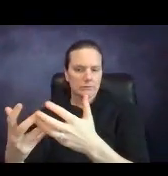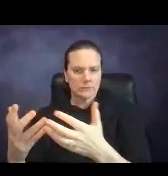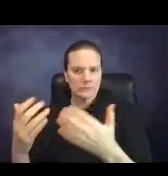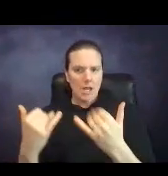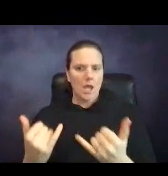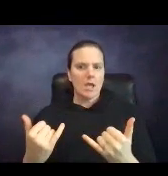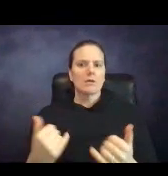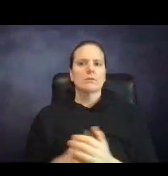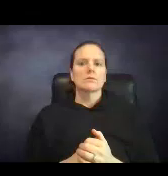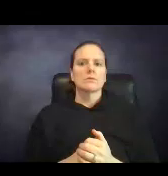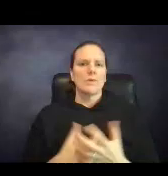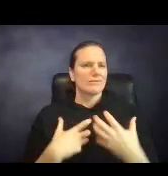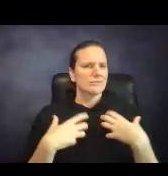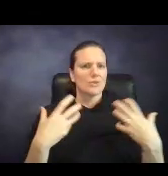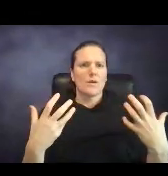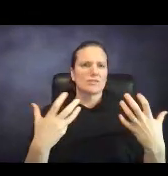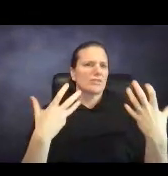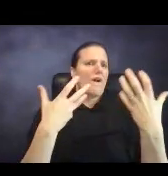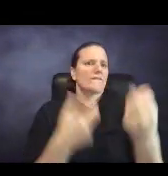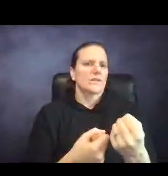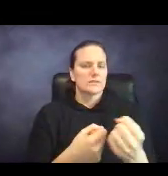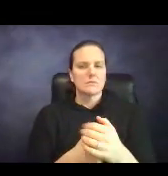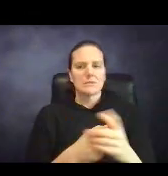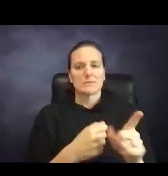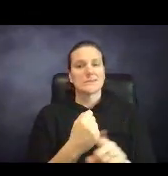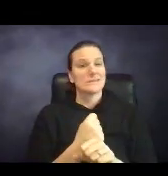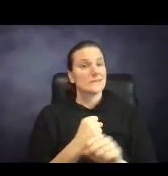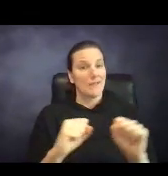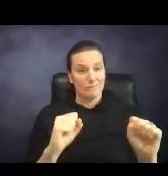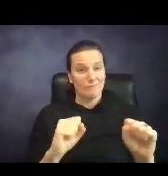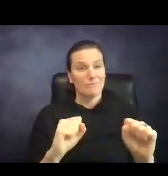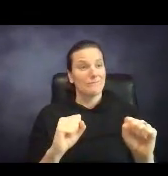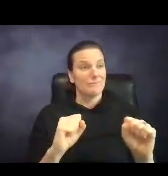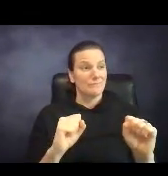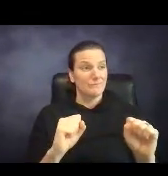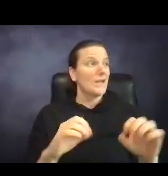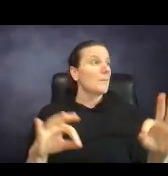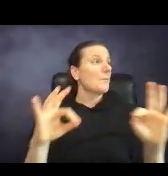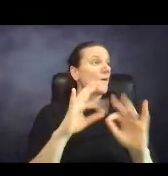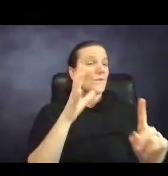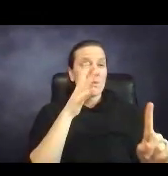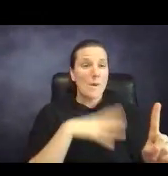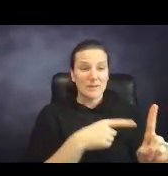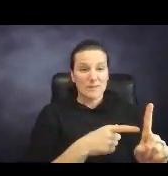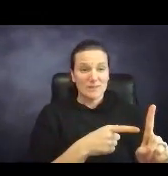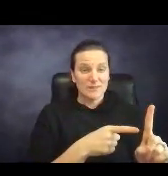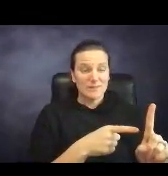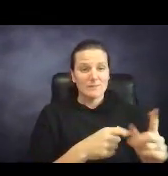of, a lot of confidence. It is deemed safe, effective, and important for women's health. Now, history has been inconsistent regarding its safety use